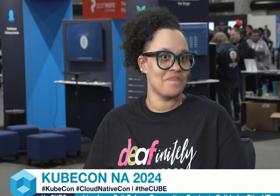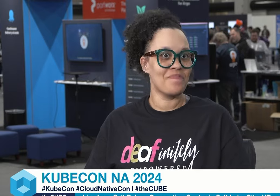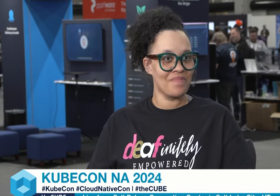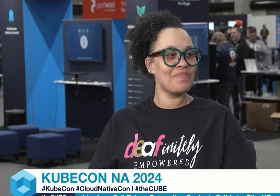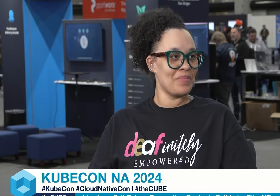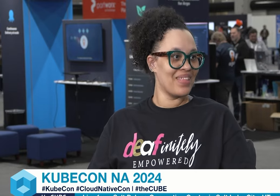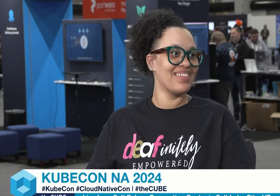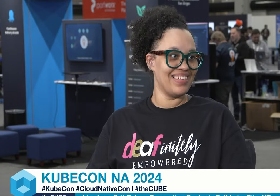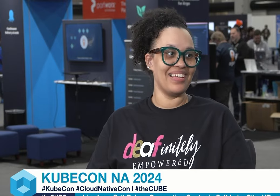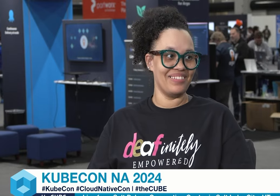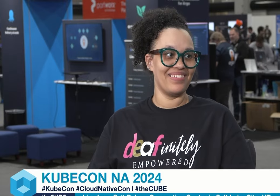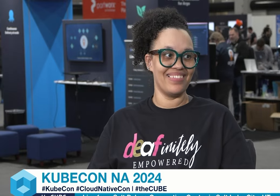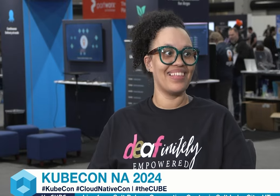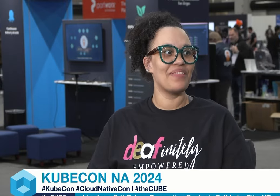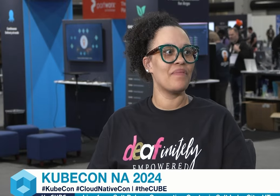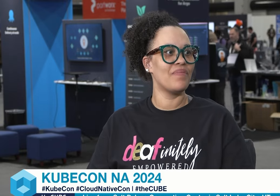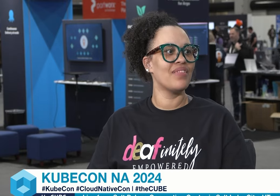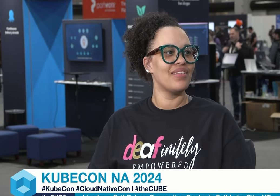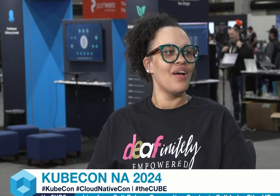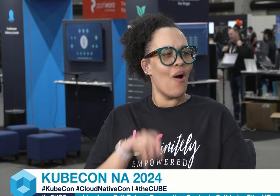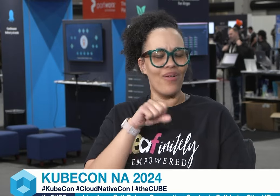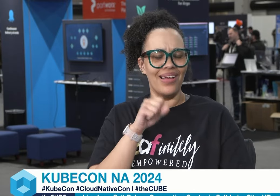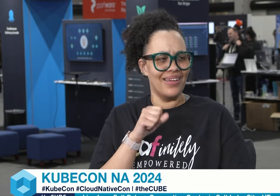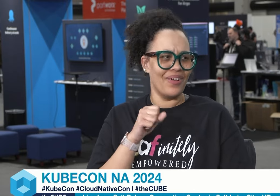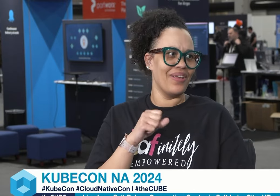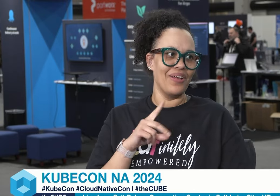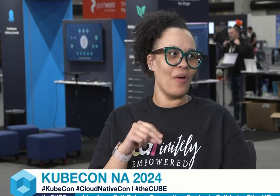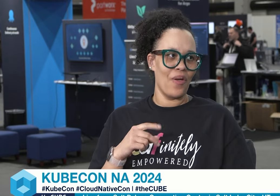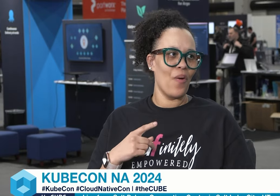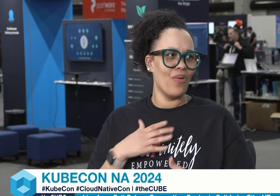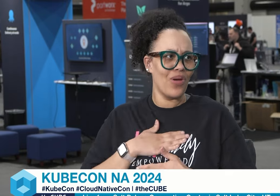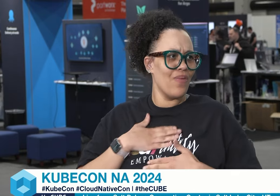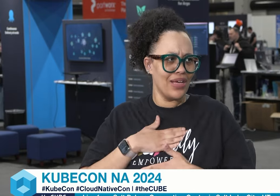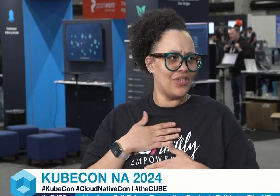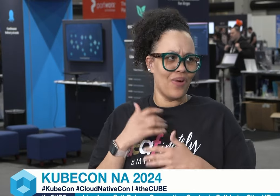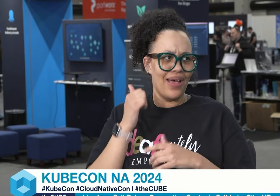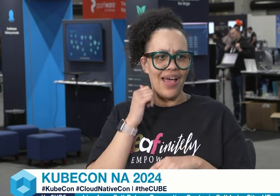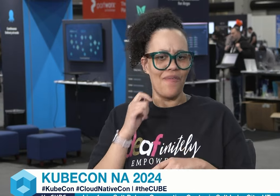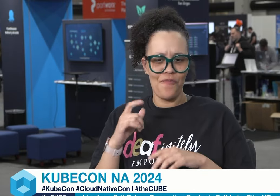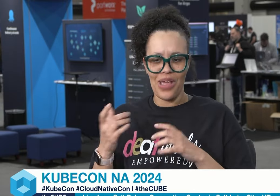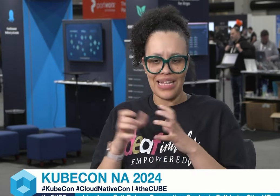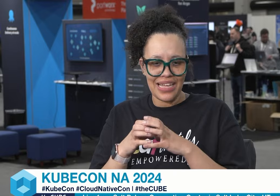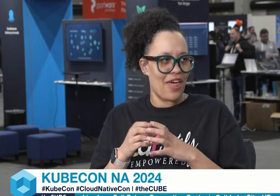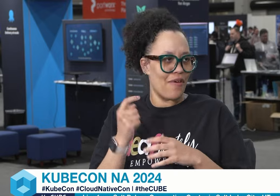I love that. And I'm sure you came up with that. You're so clever. Oh, yes. I love it. Yeah, we all enjoy it.